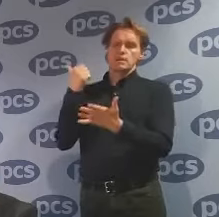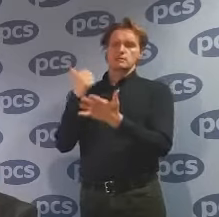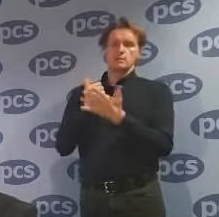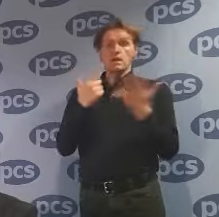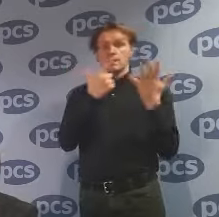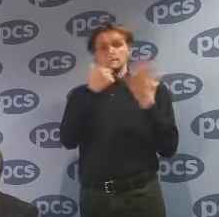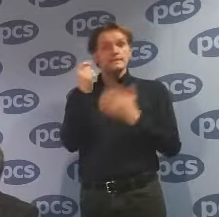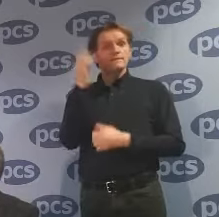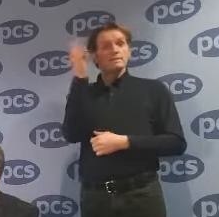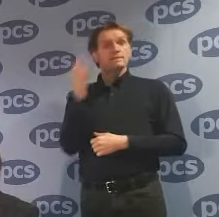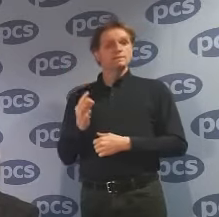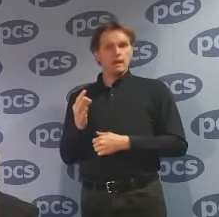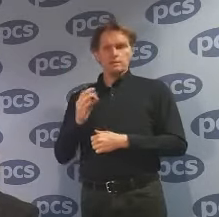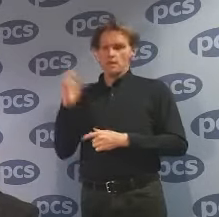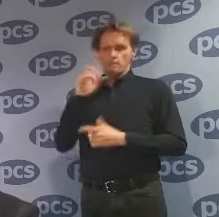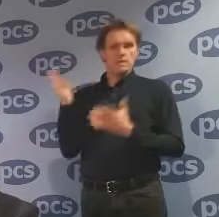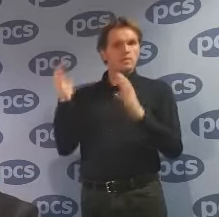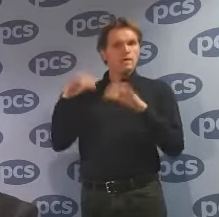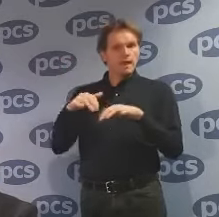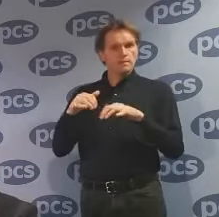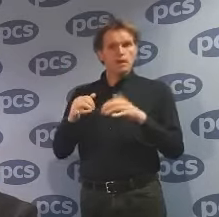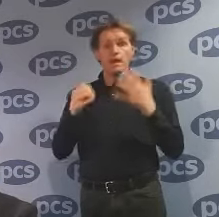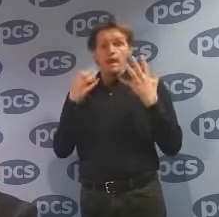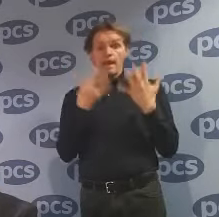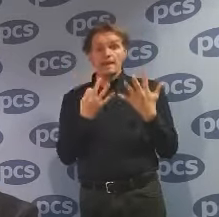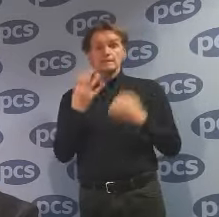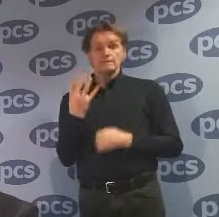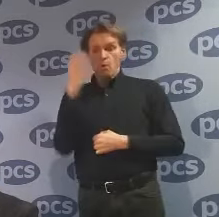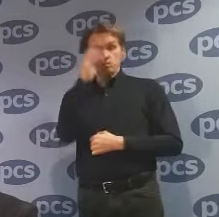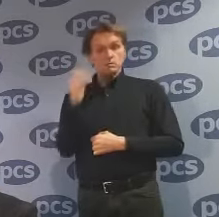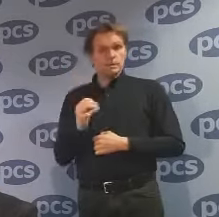action banner 84% the members voted to strike and it's been an incredibly solid